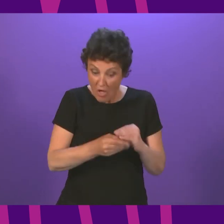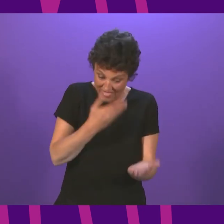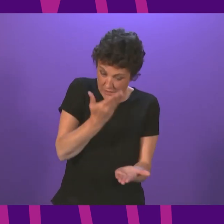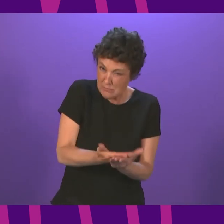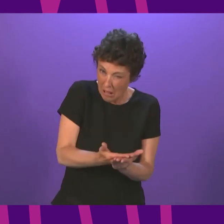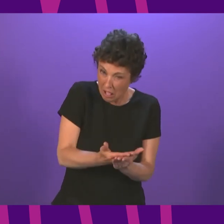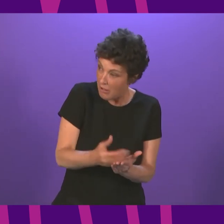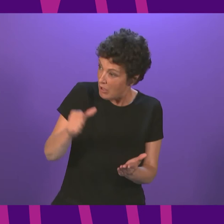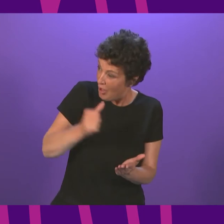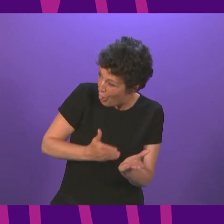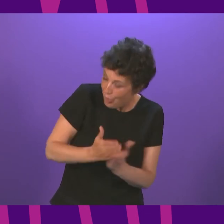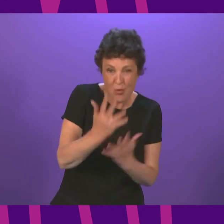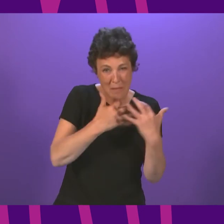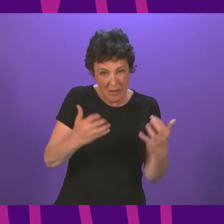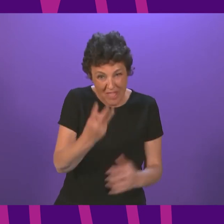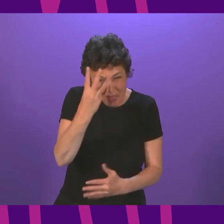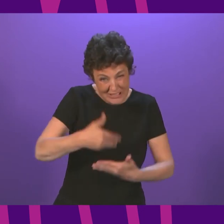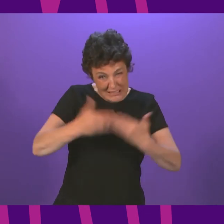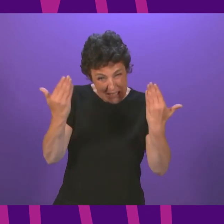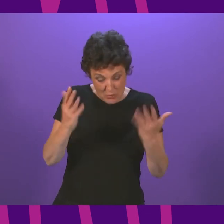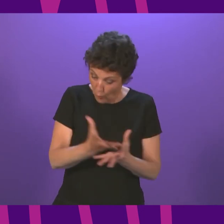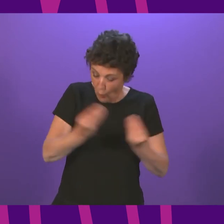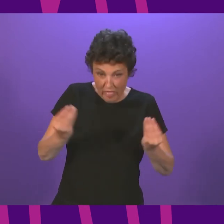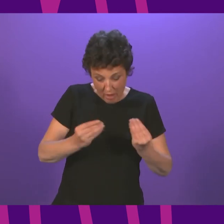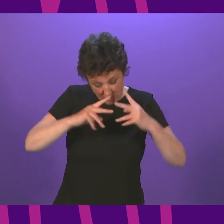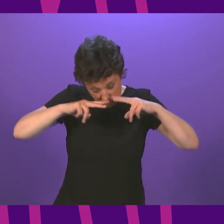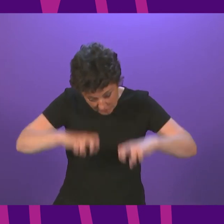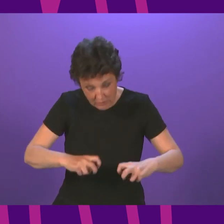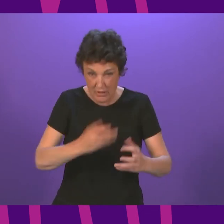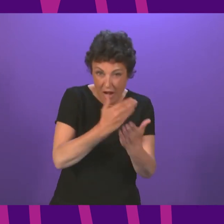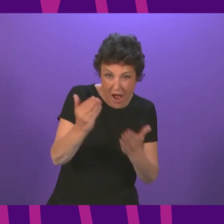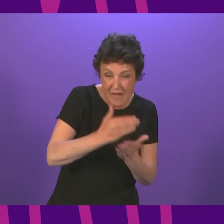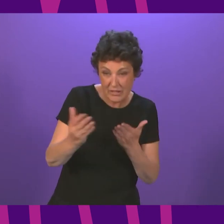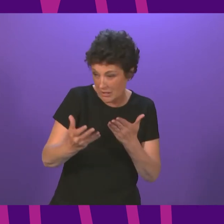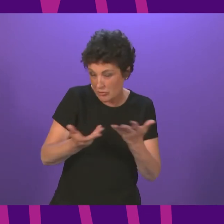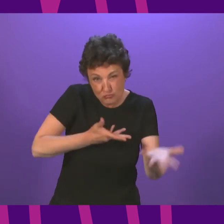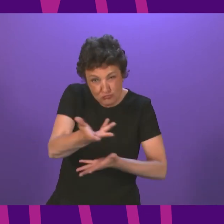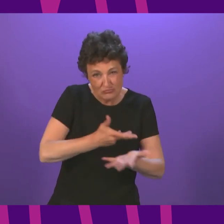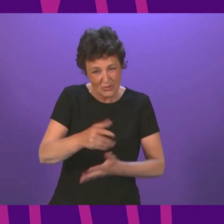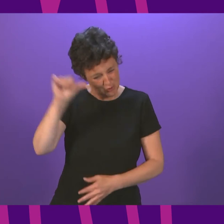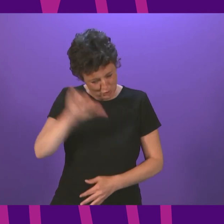life for far too many people. Emergency legislation was required to cope with the scale of the